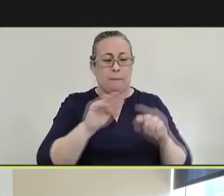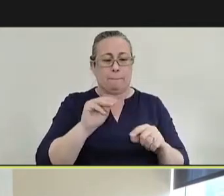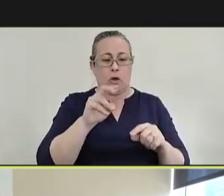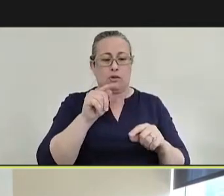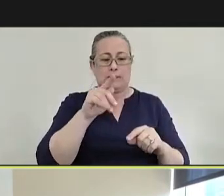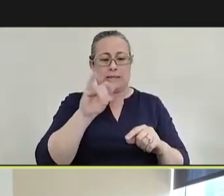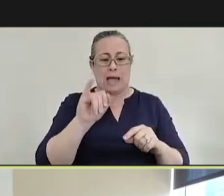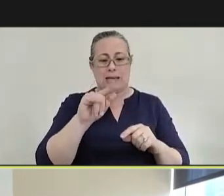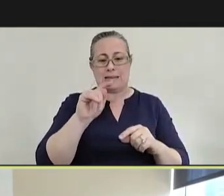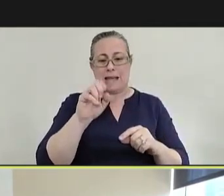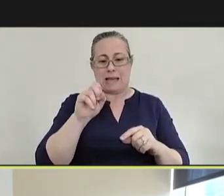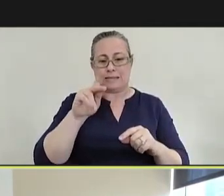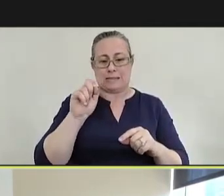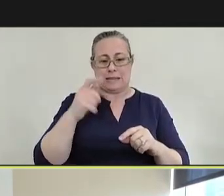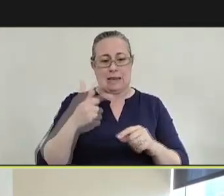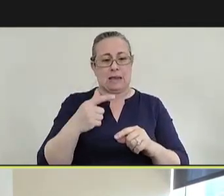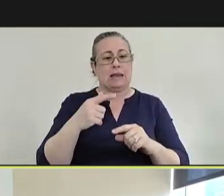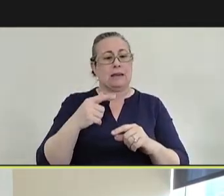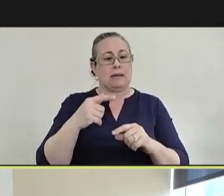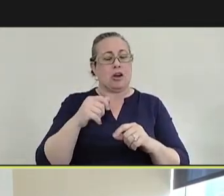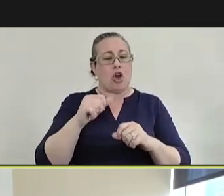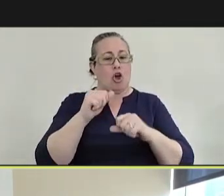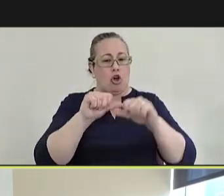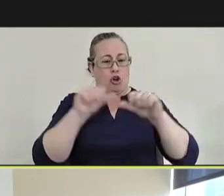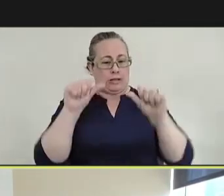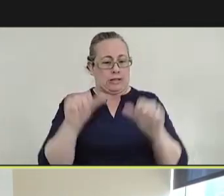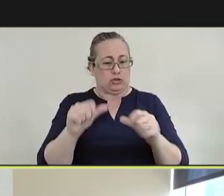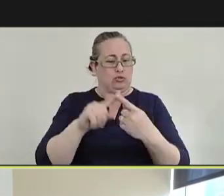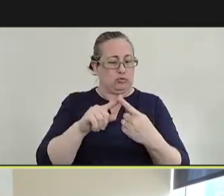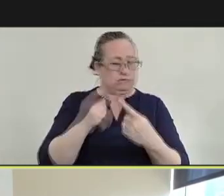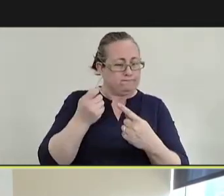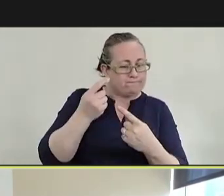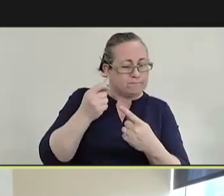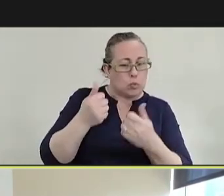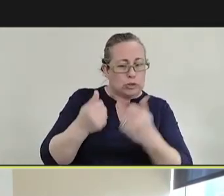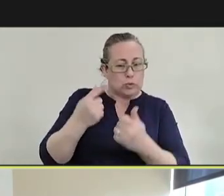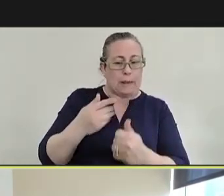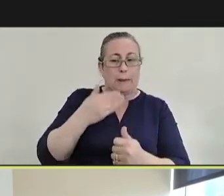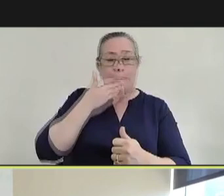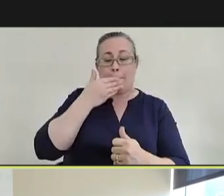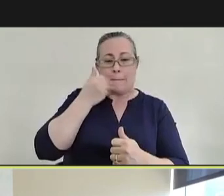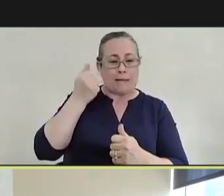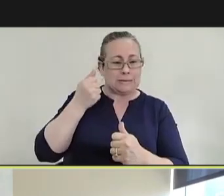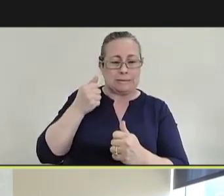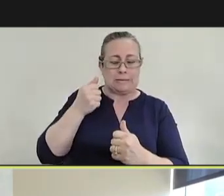models to propose the most promising vaccine candidates. Now, I'm going to go through each one